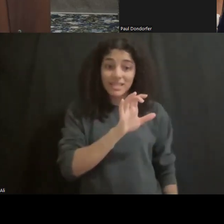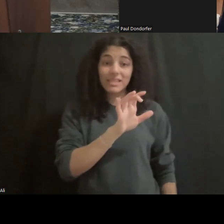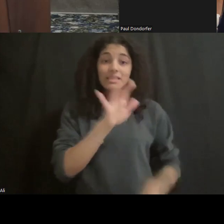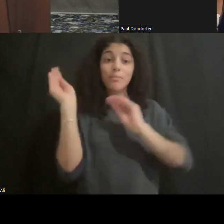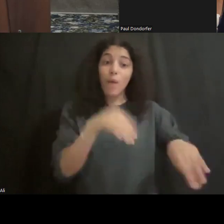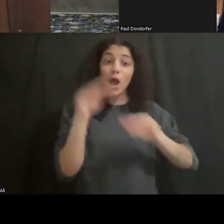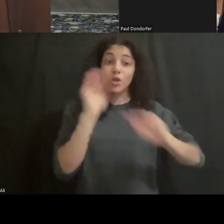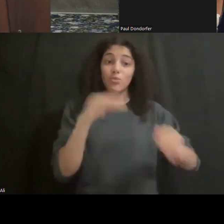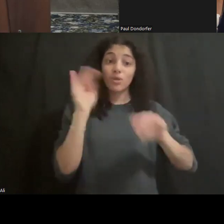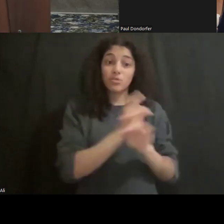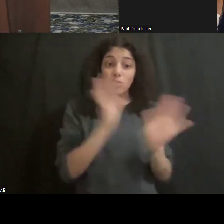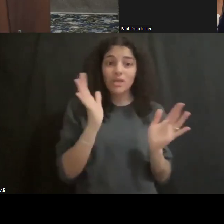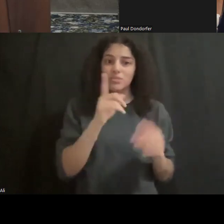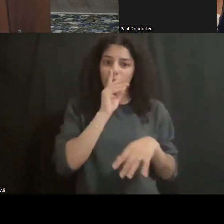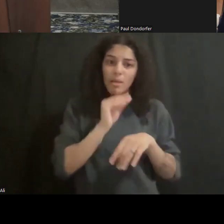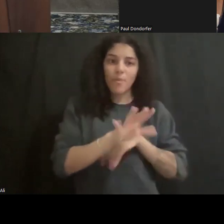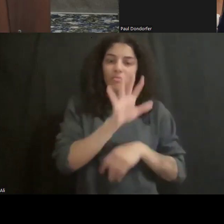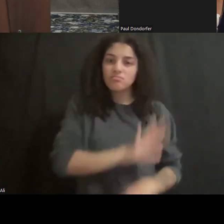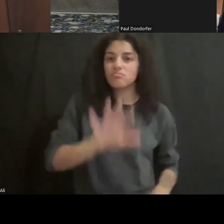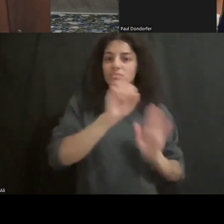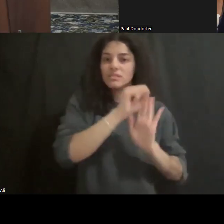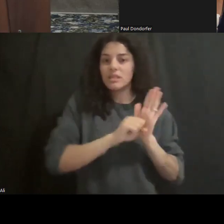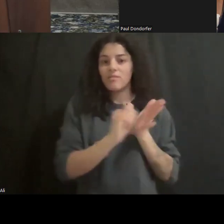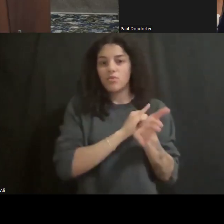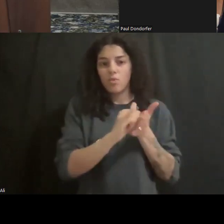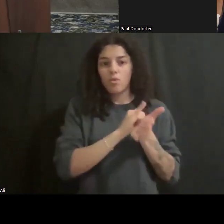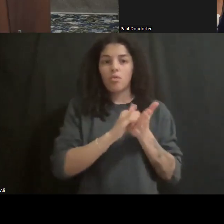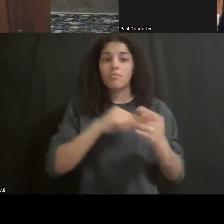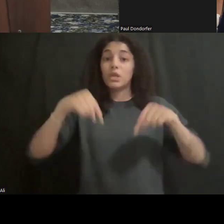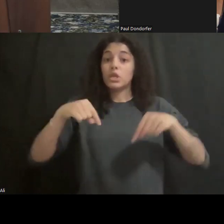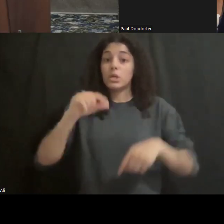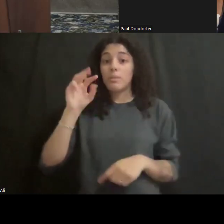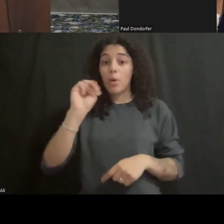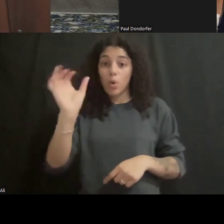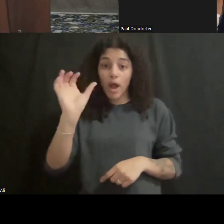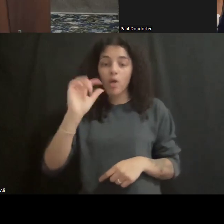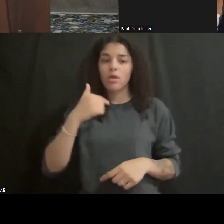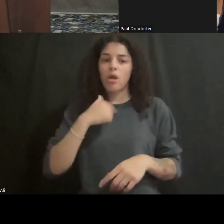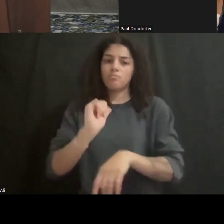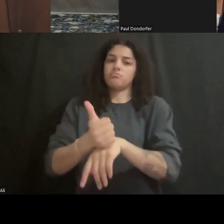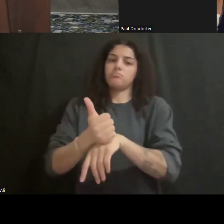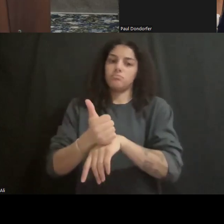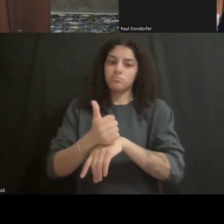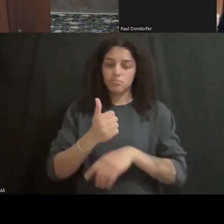Here in Monroe County I put an executive order in place to ensure that any asylum seekers brought